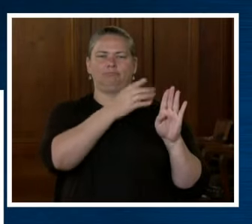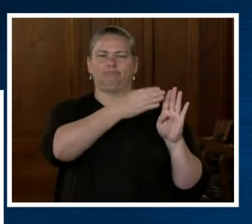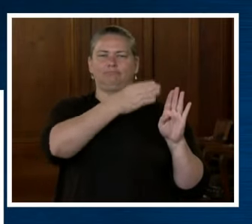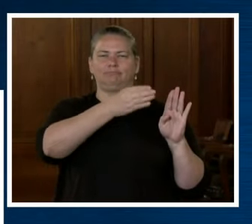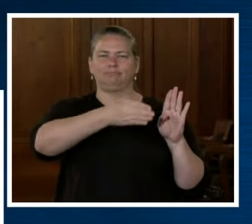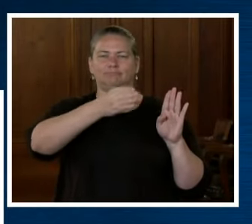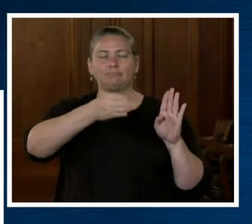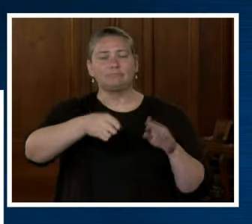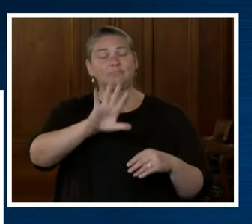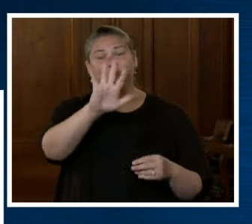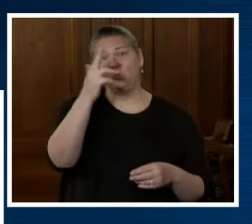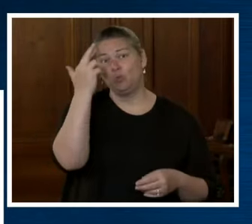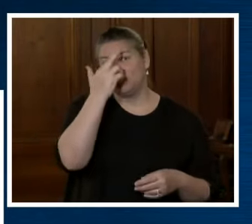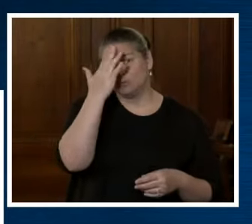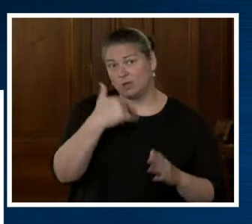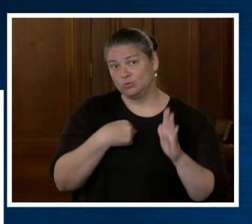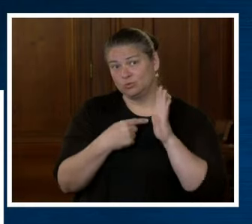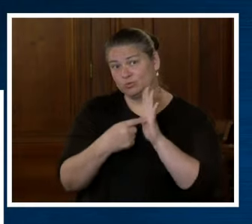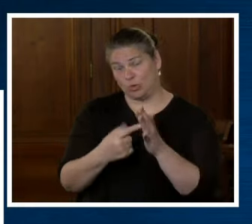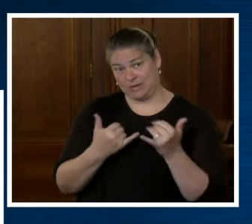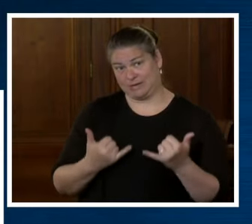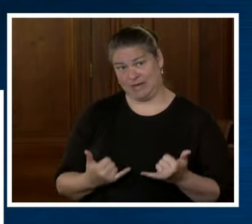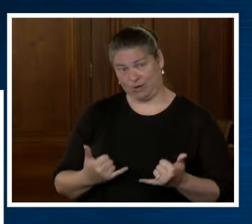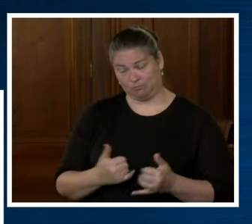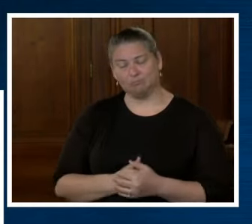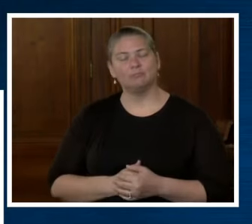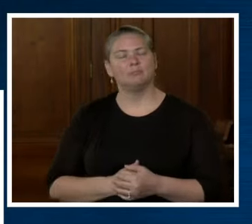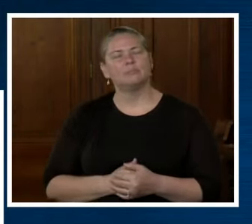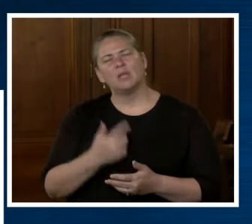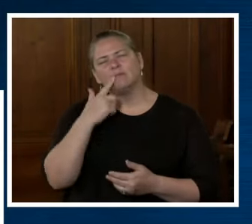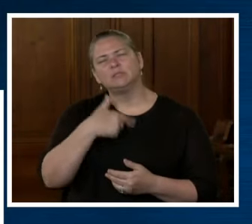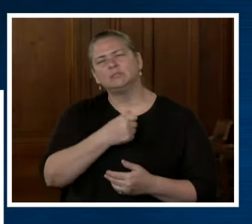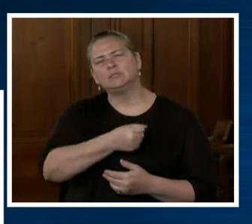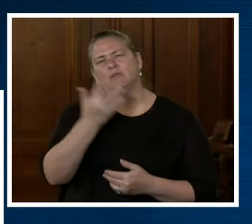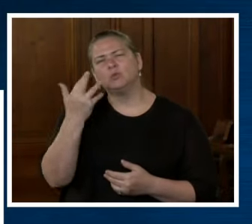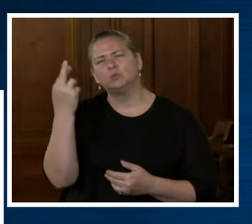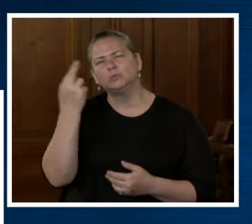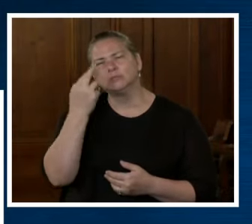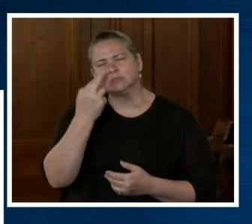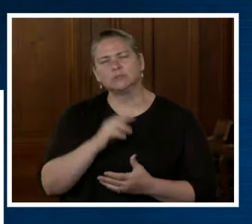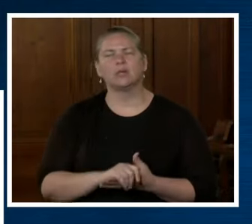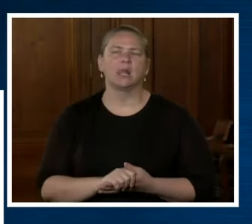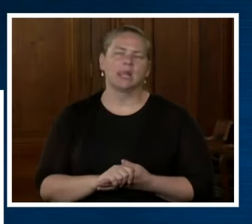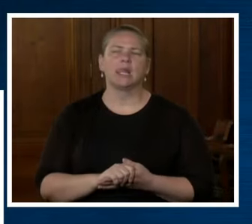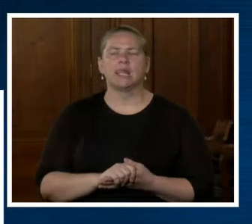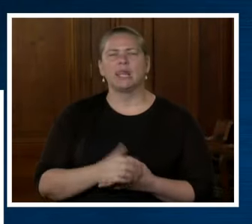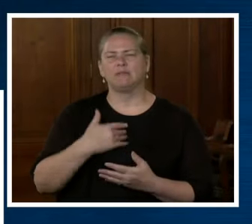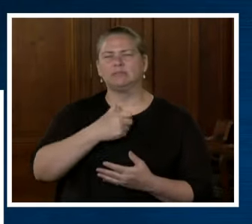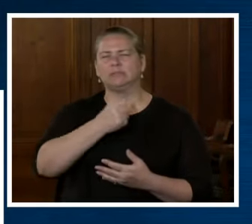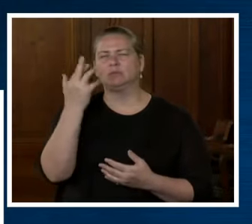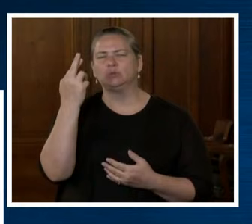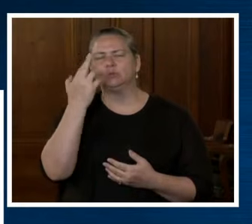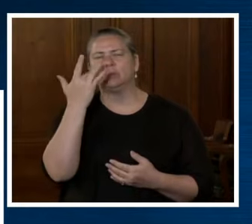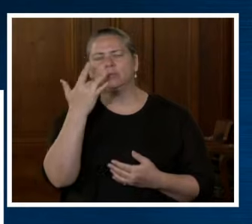WILL GO FROM THE LOSS THAT WE